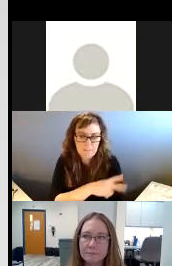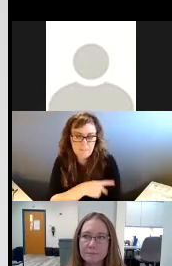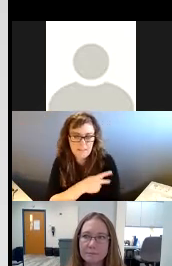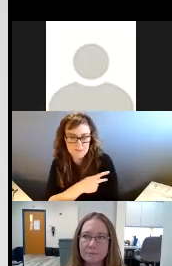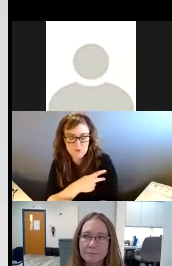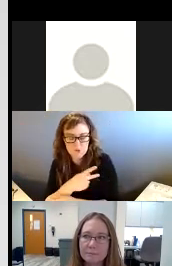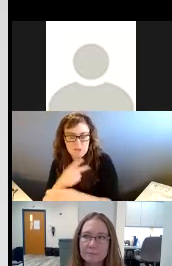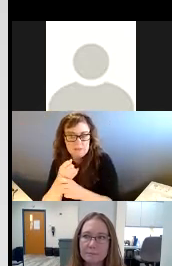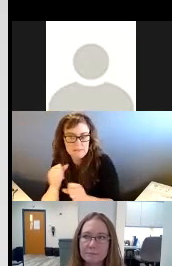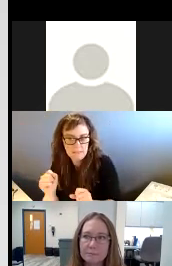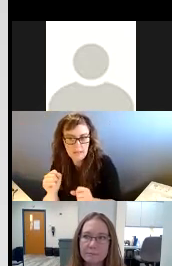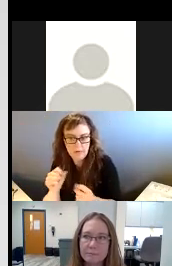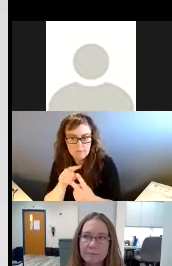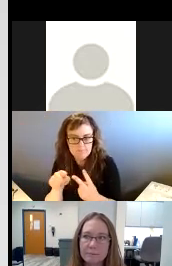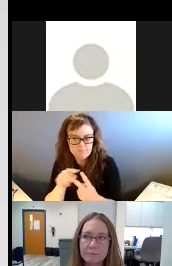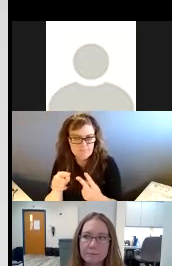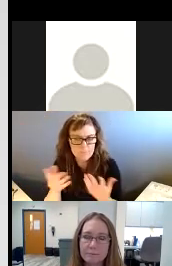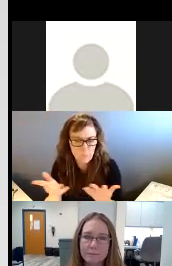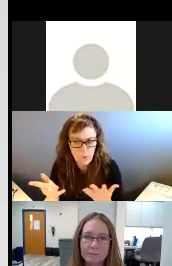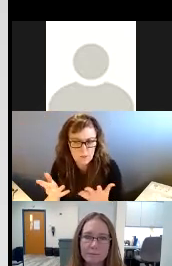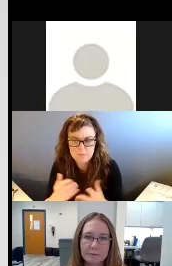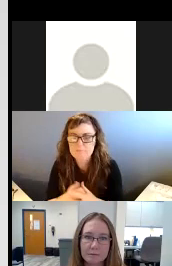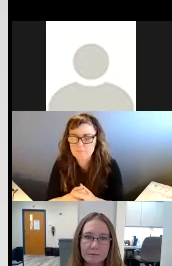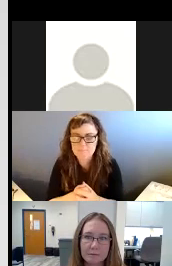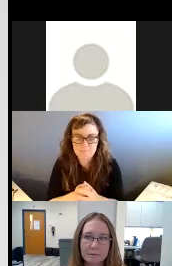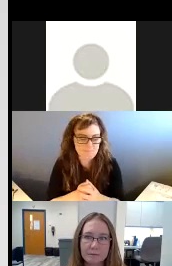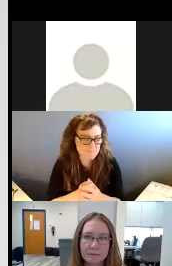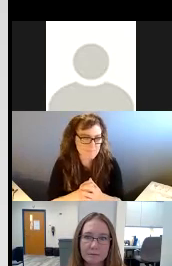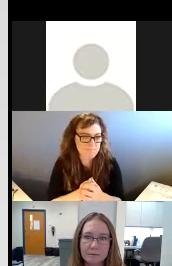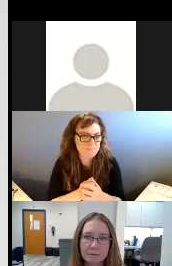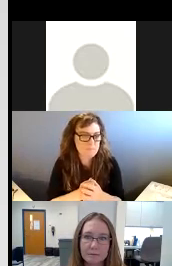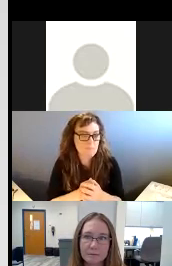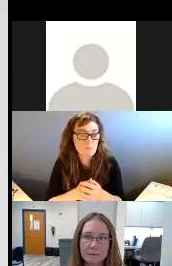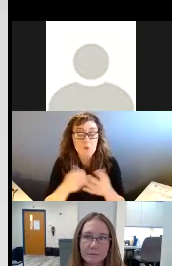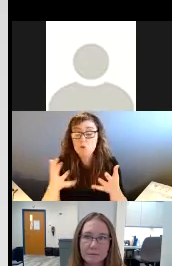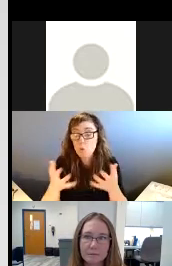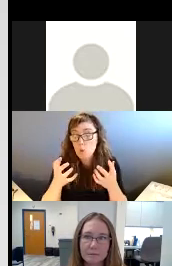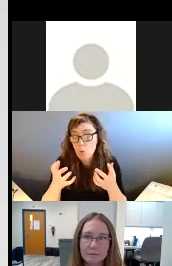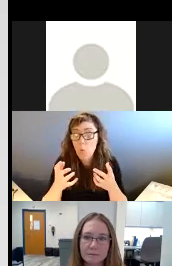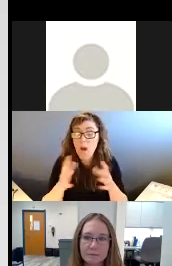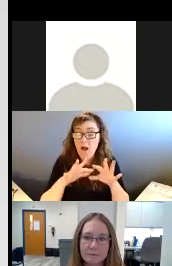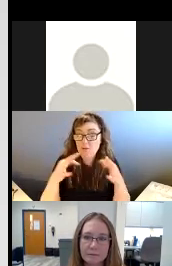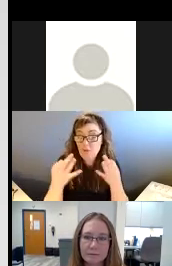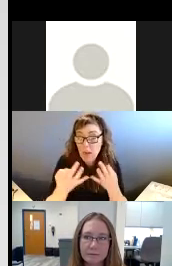KRISTEN MENTIONED THAT TO YOU, THAT WE ARE ASKING FOR CONSENT FOR OUR PATIENTS AND FAMILIES TO PARTICIPATE IN THIS VIRTUAL MANNER.